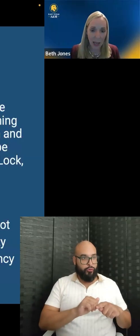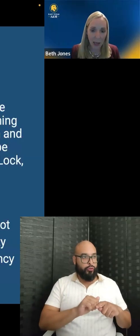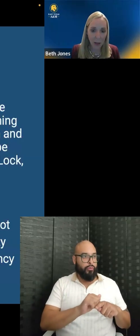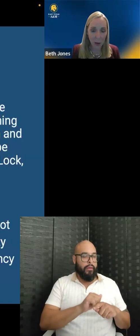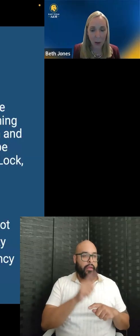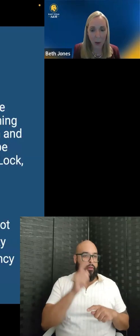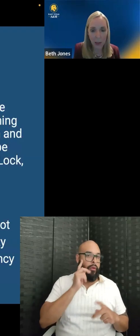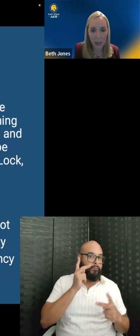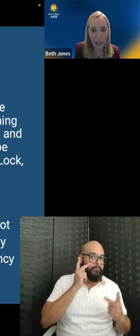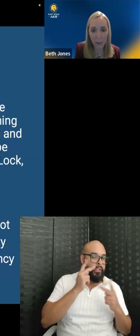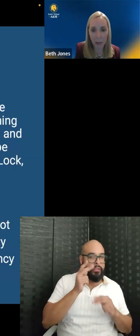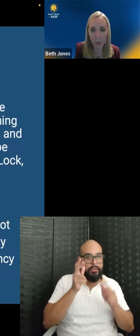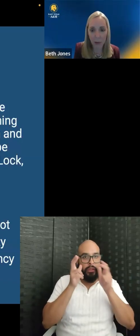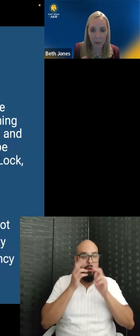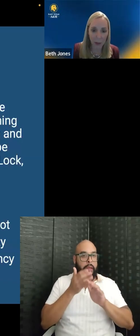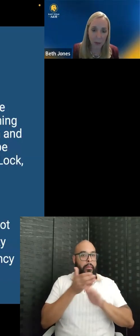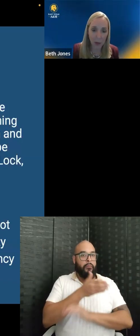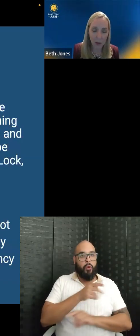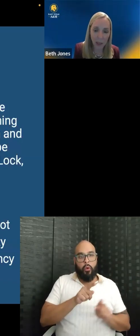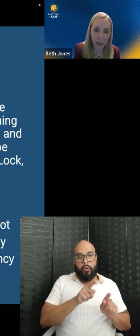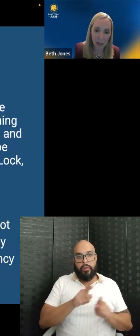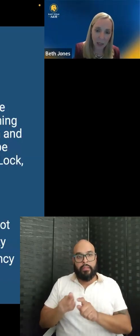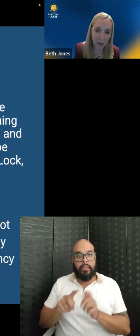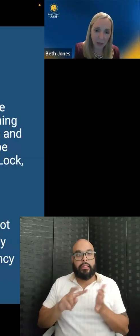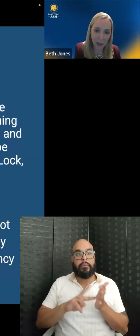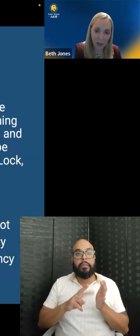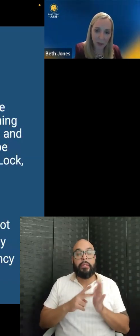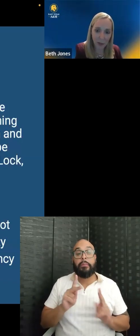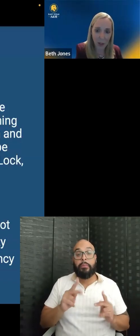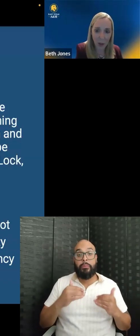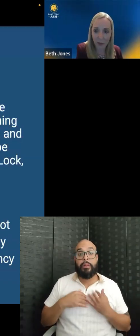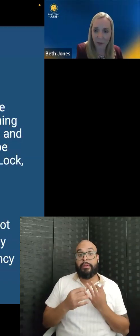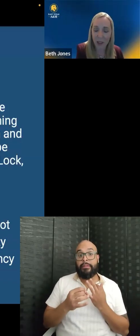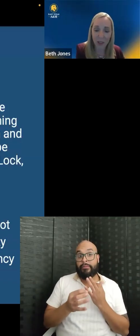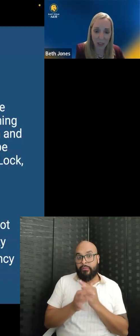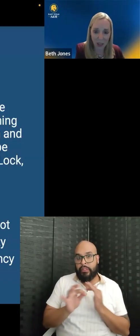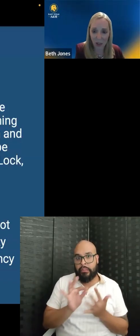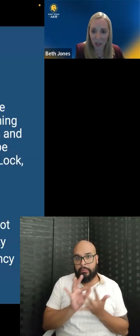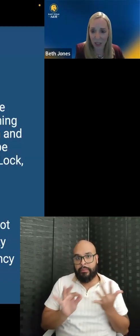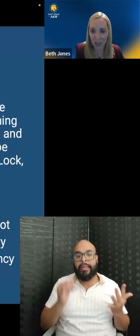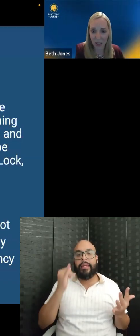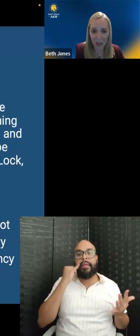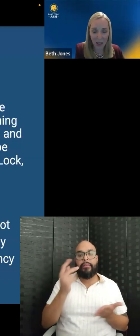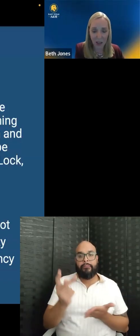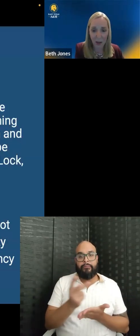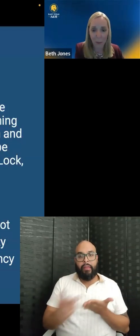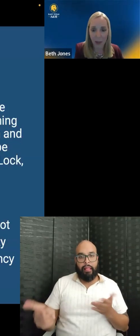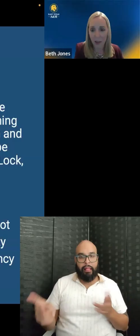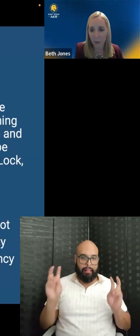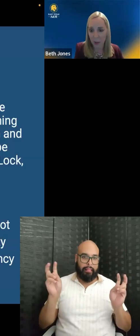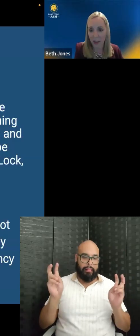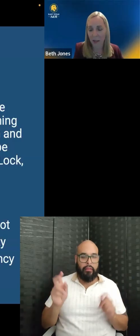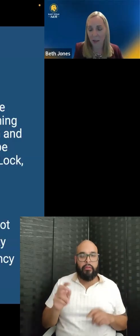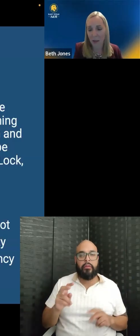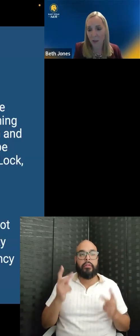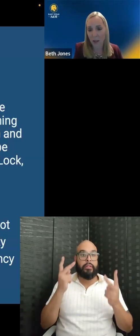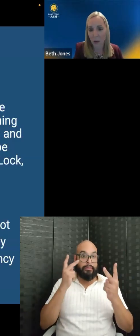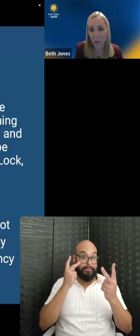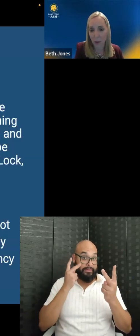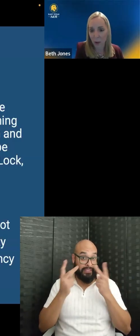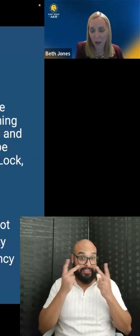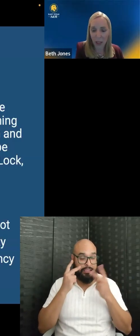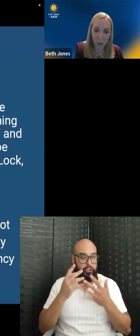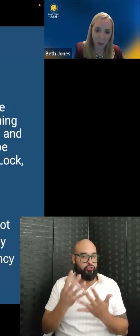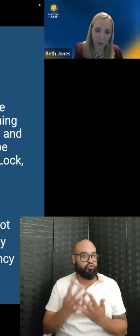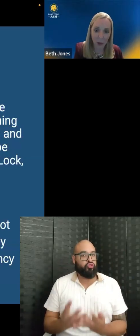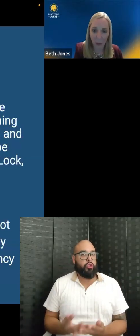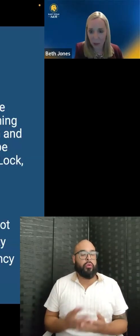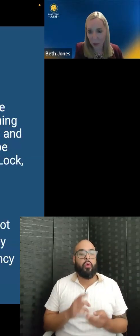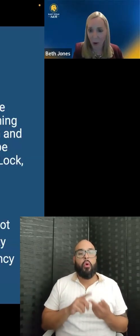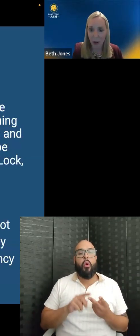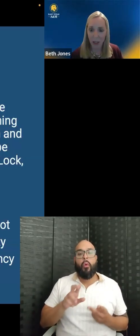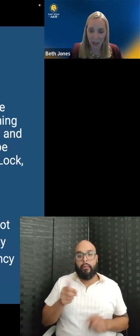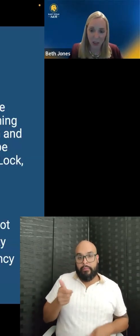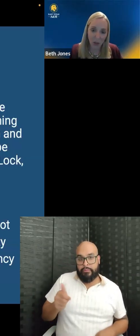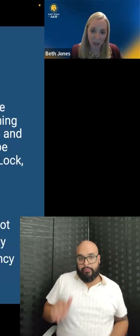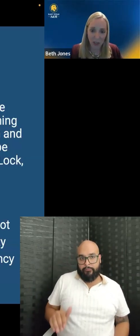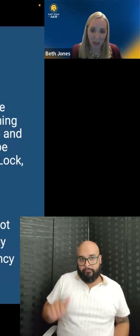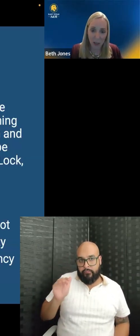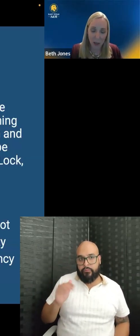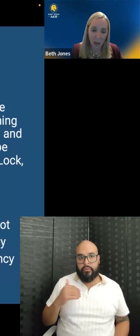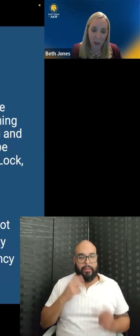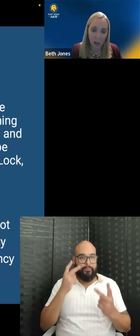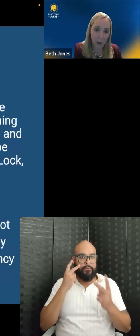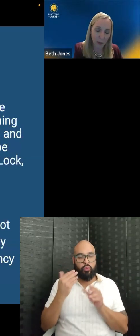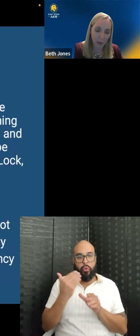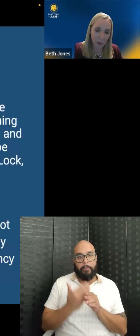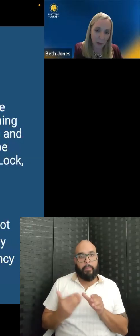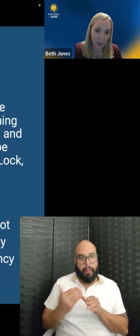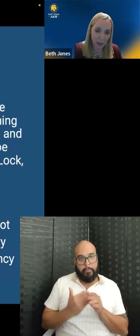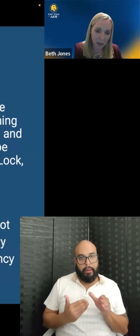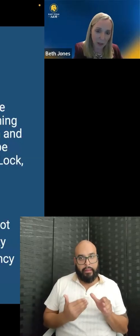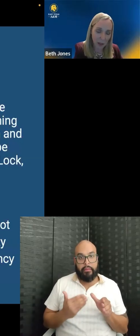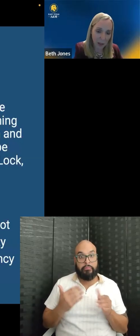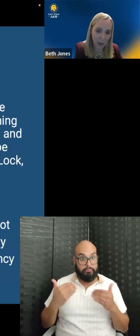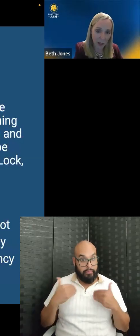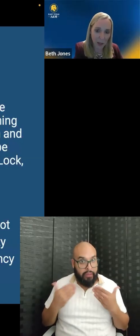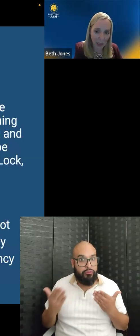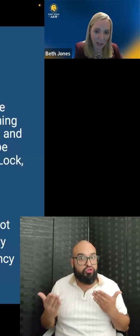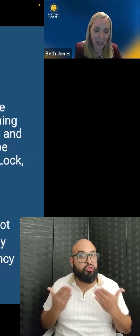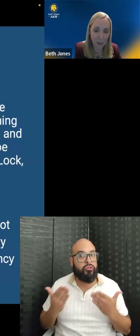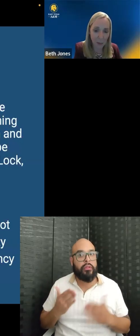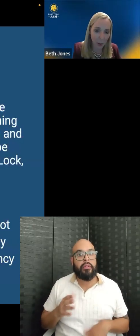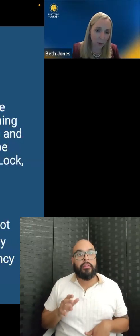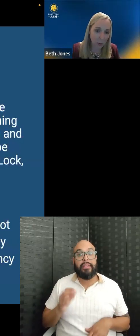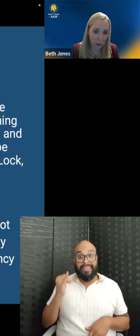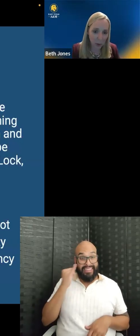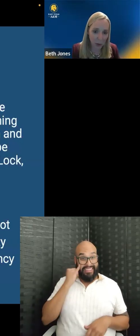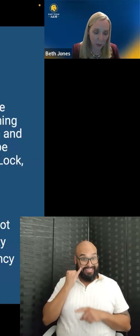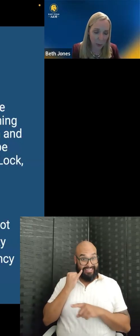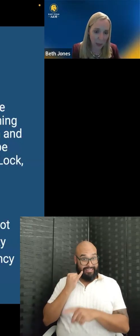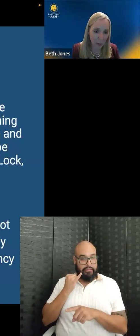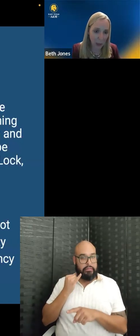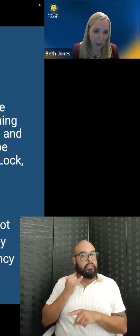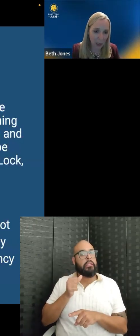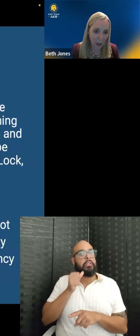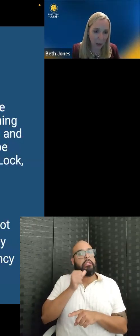And it's getting people the freedom to understand that even if they've, failed their vision screening, but, or they're a kid with visual impairments who already is in services, if that doesn't preclude them from being an SLD.